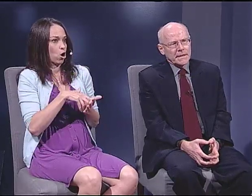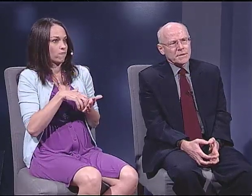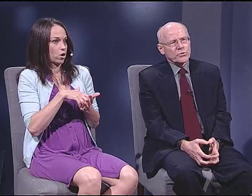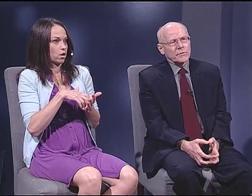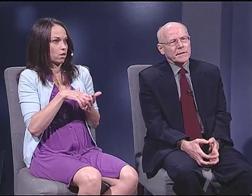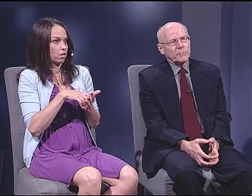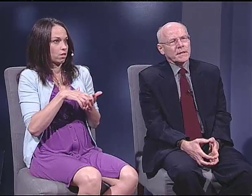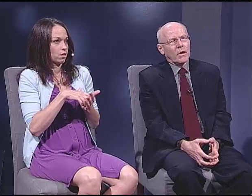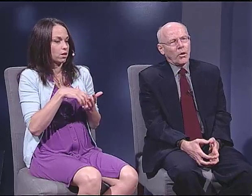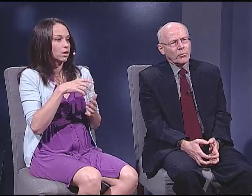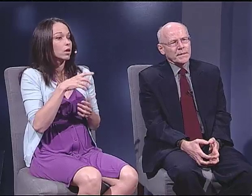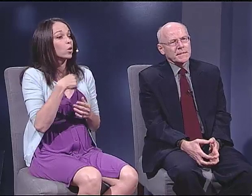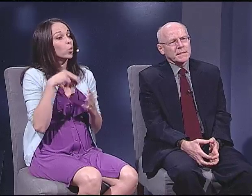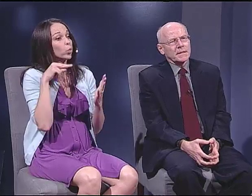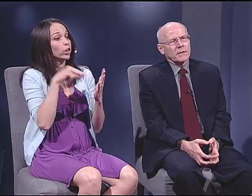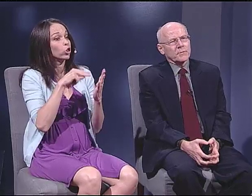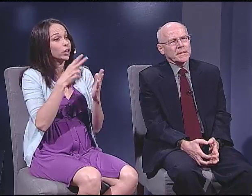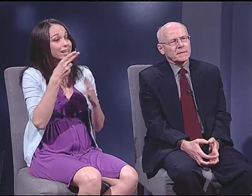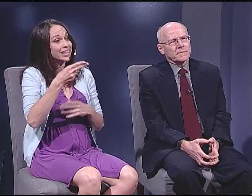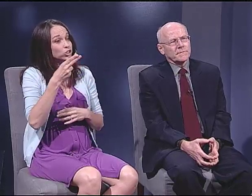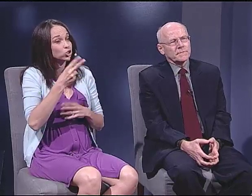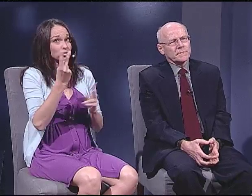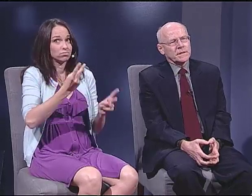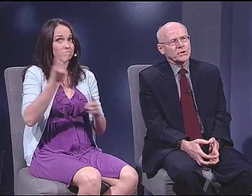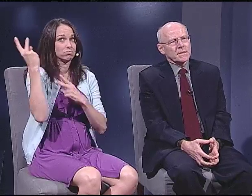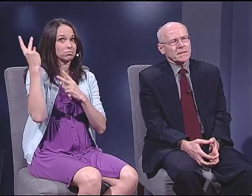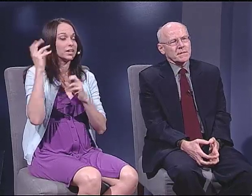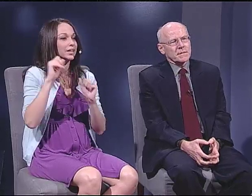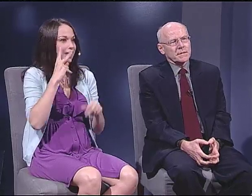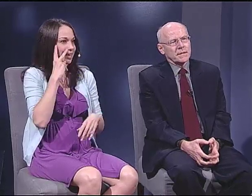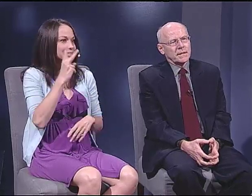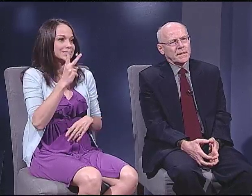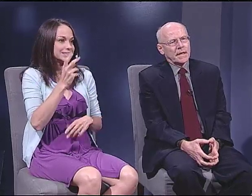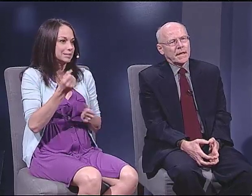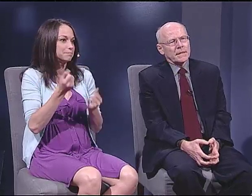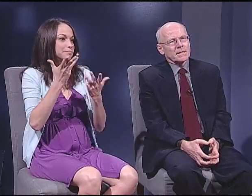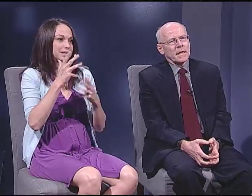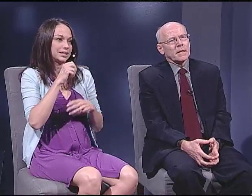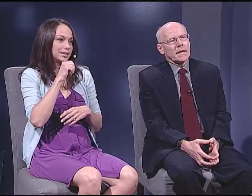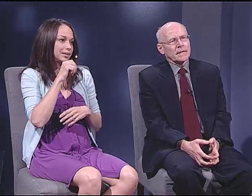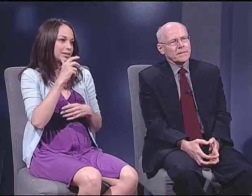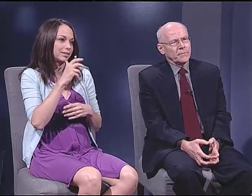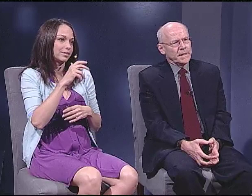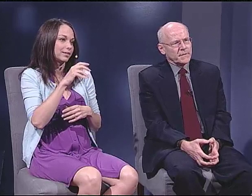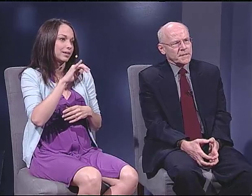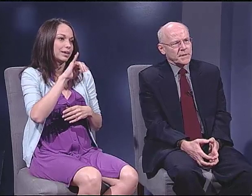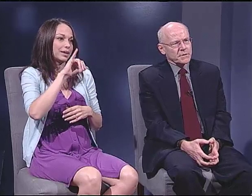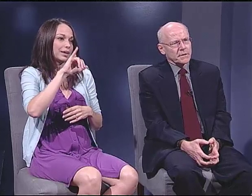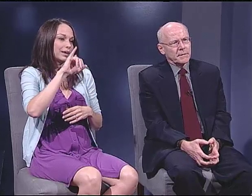at history we can always see a great deal of injustice and it's unlikely that we live in a special time,